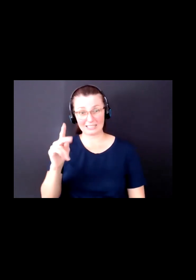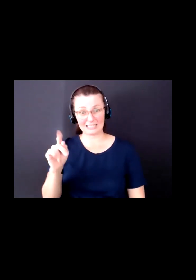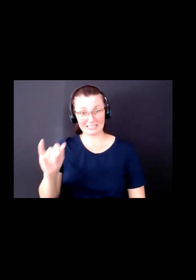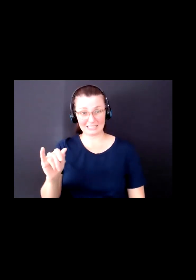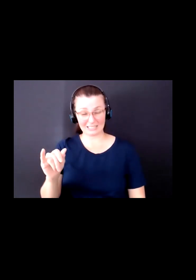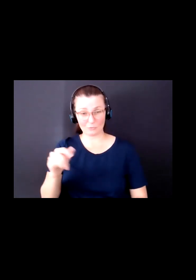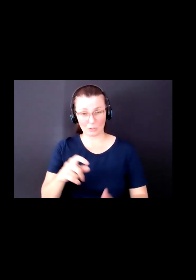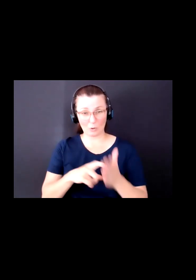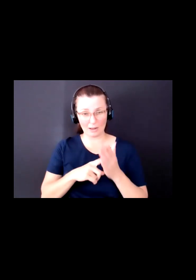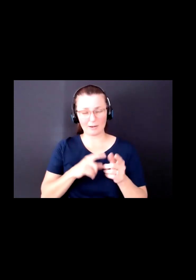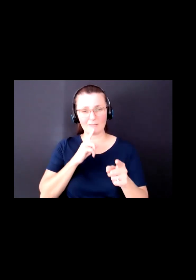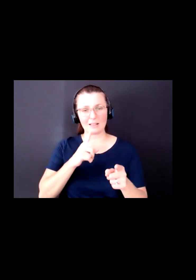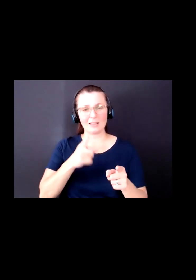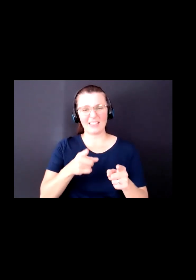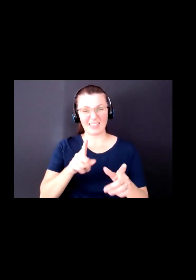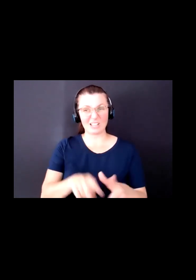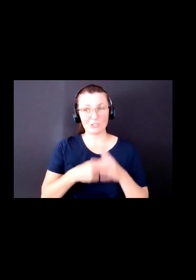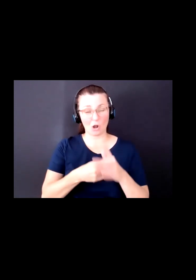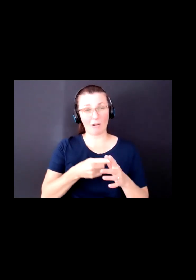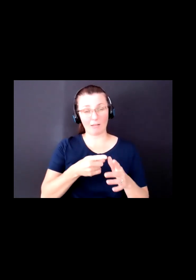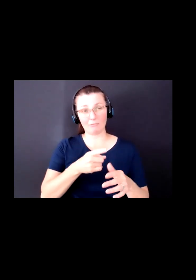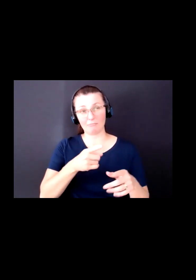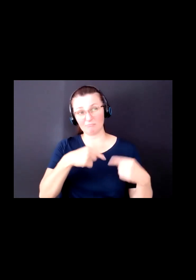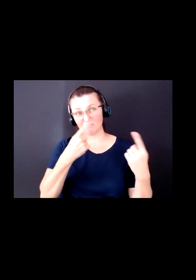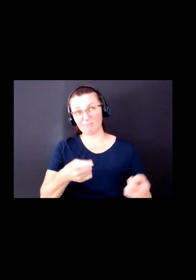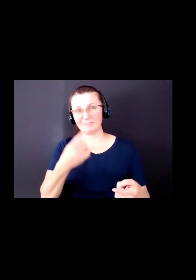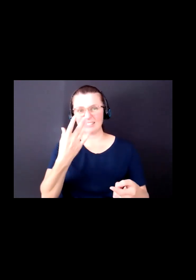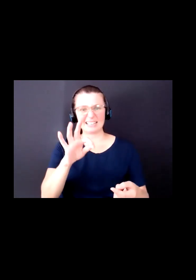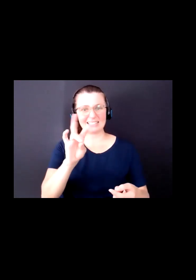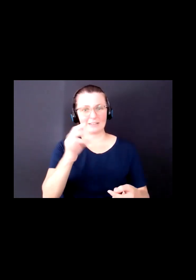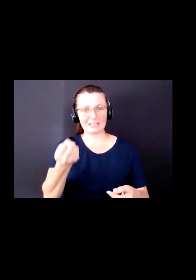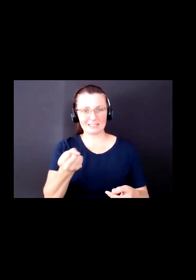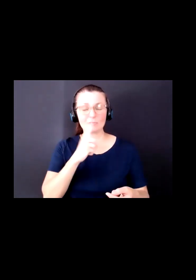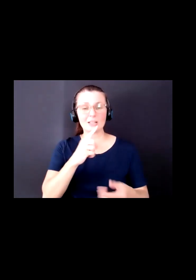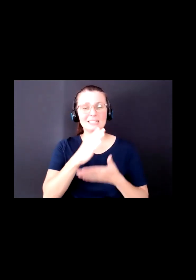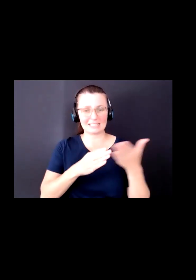had to do it since the '70s, with Section 504 of the Rehabilitation